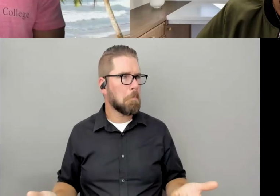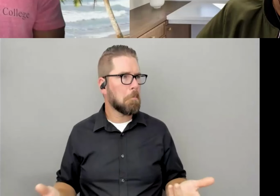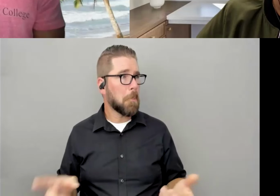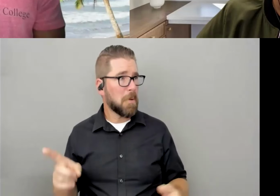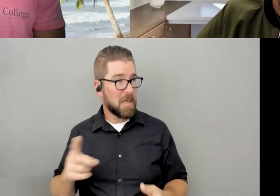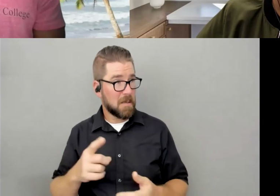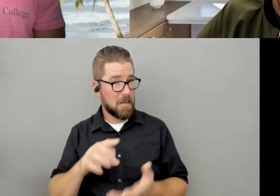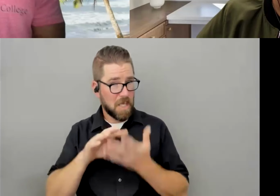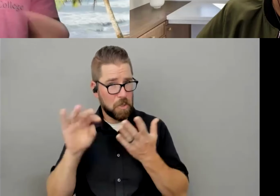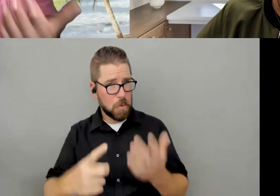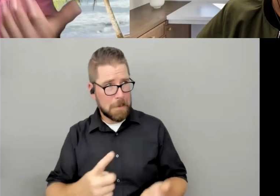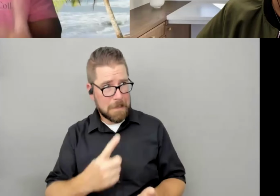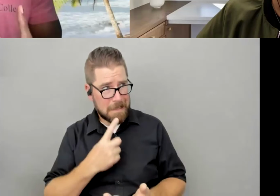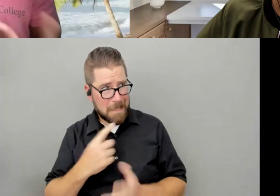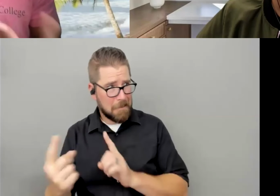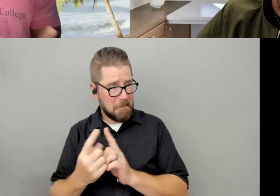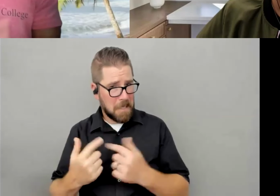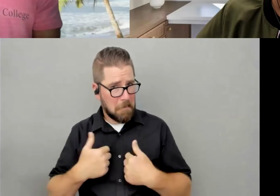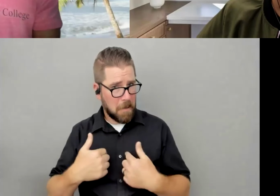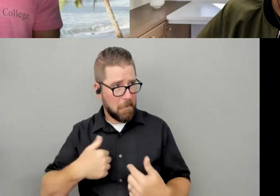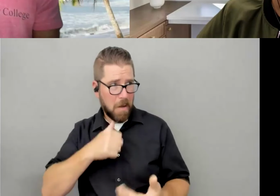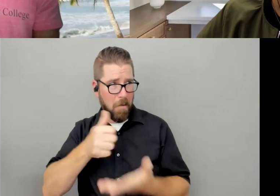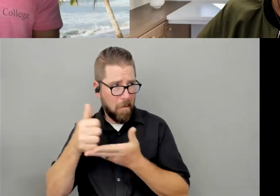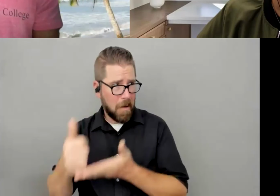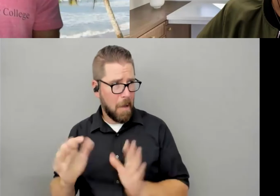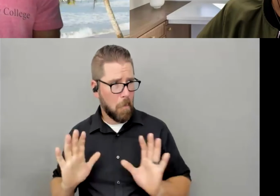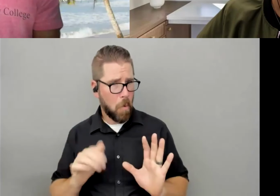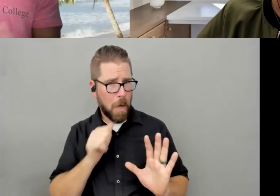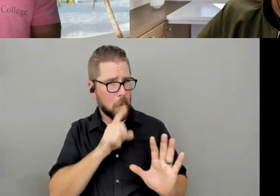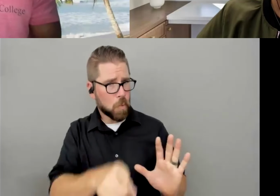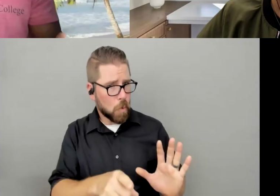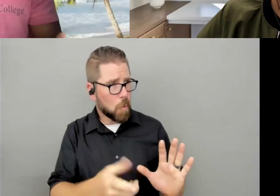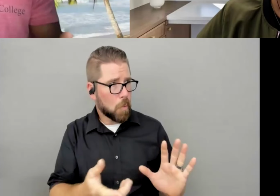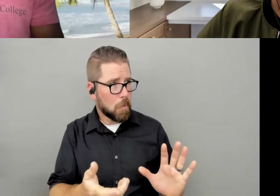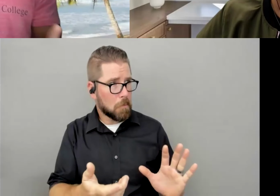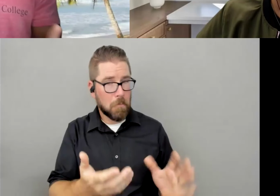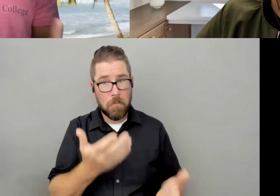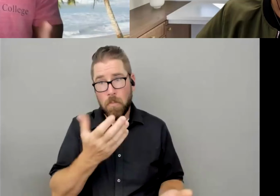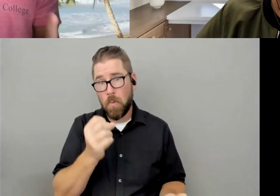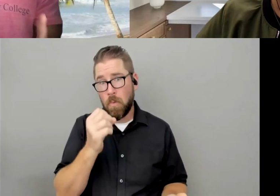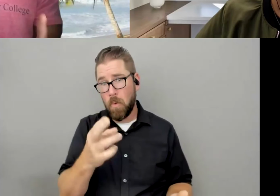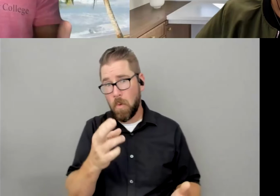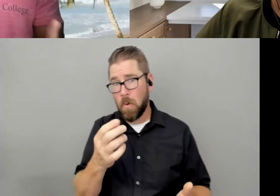So if the student is attending, right, then you could talk to the student about that. Hey, the counselor reached out, and the counselor